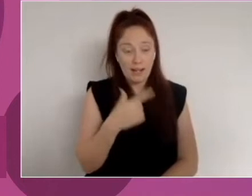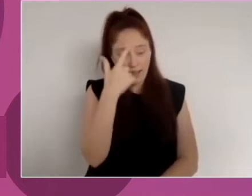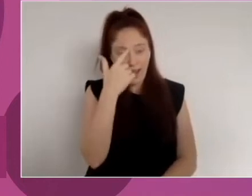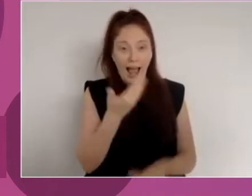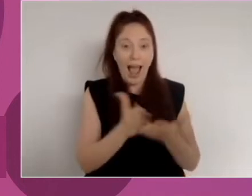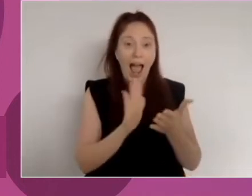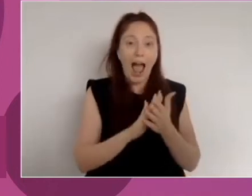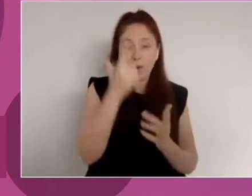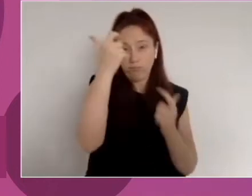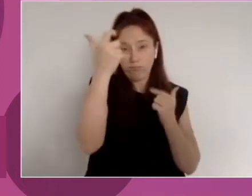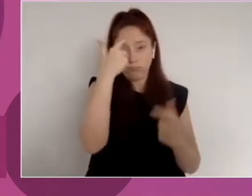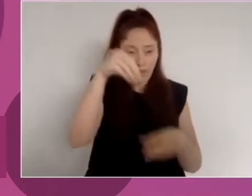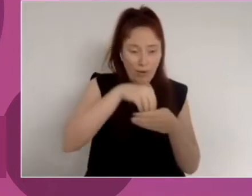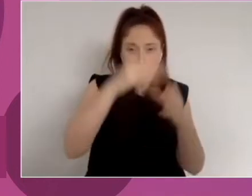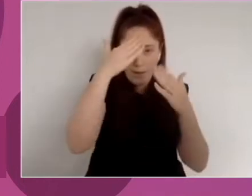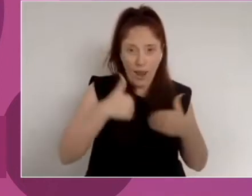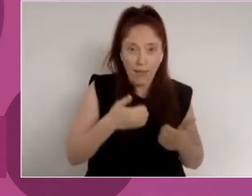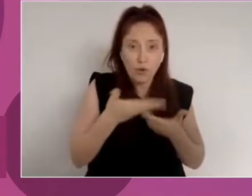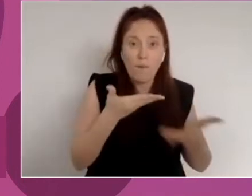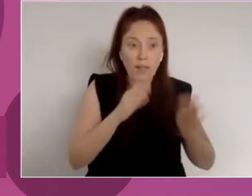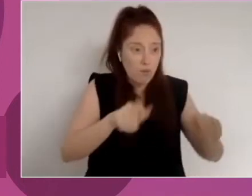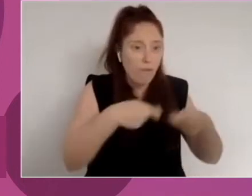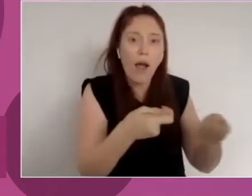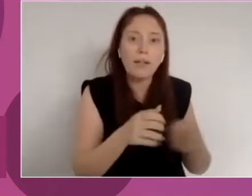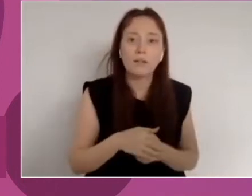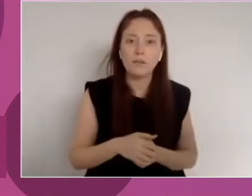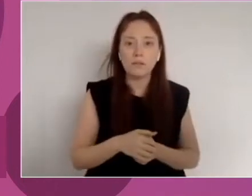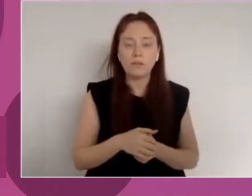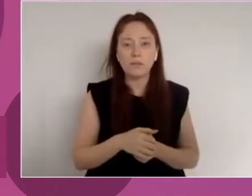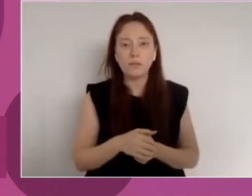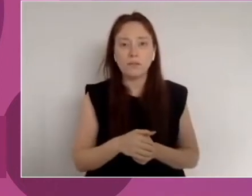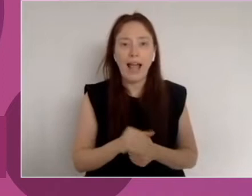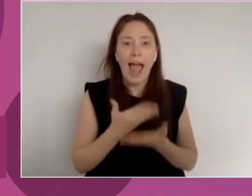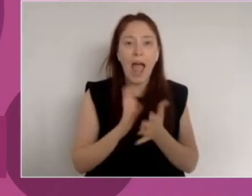health services? How do we do a more assertive outreach where we go to where people live,